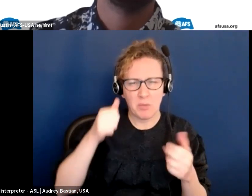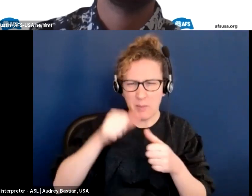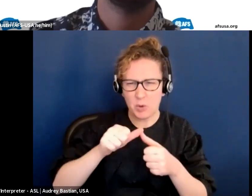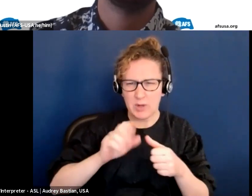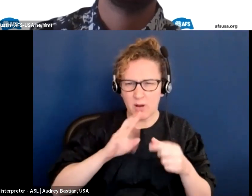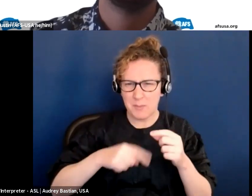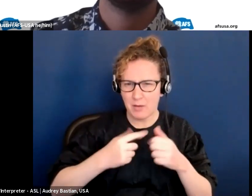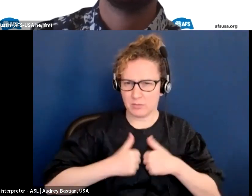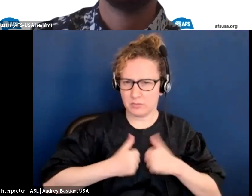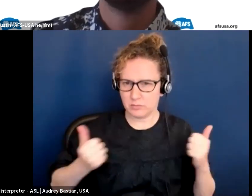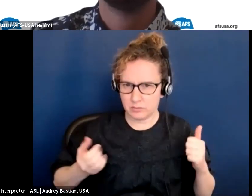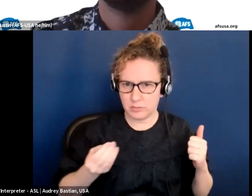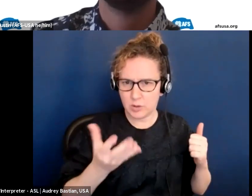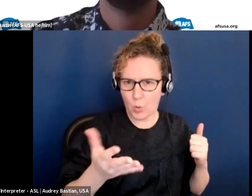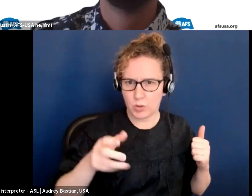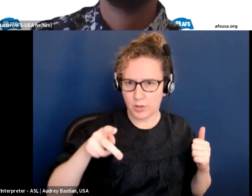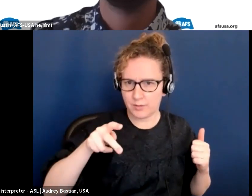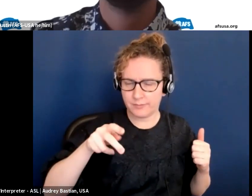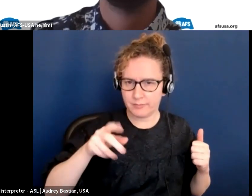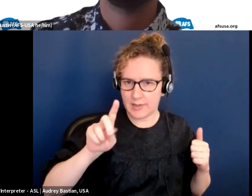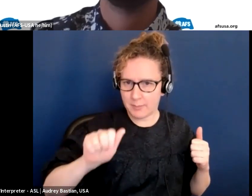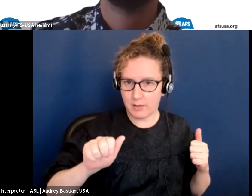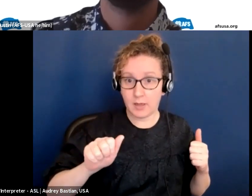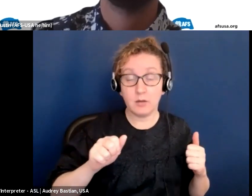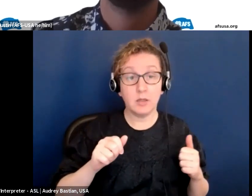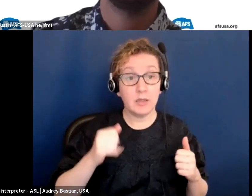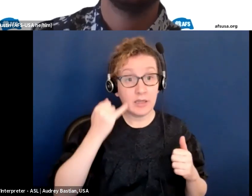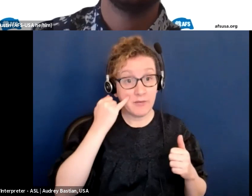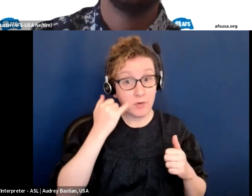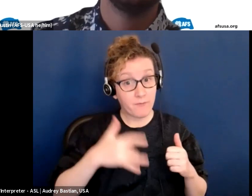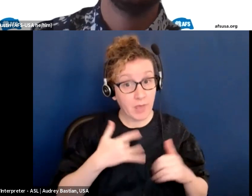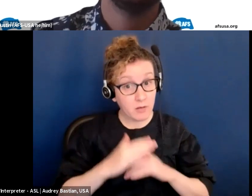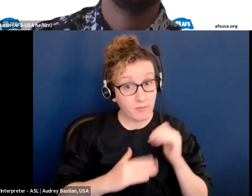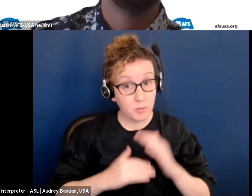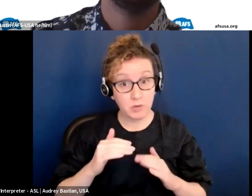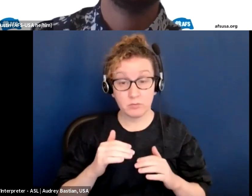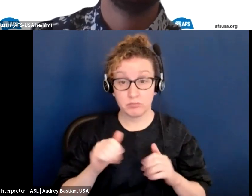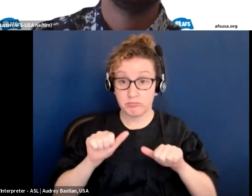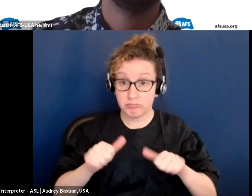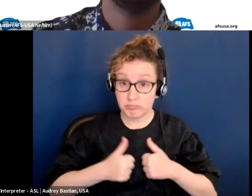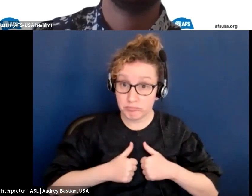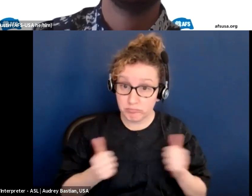disclosure if you feel comfortable and are able to disclose, you have the opportunity